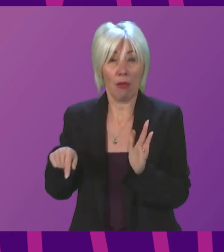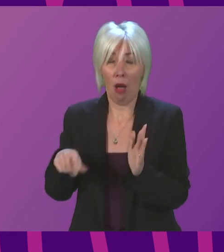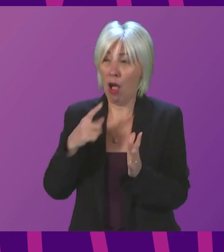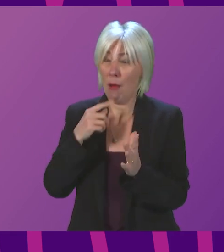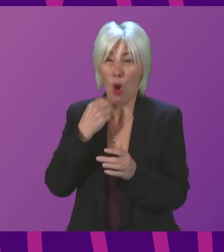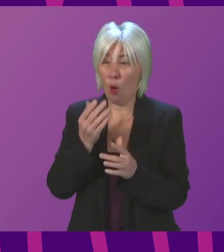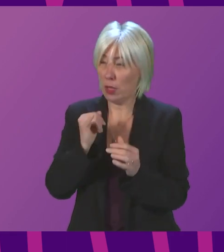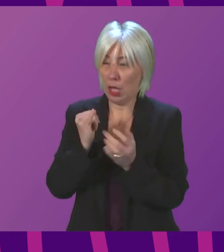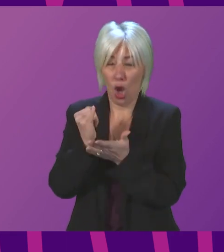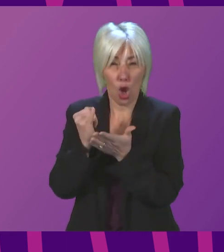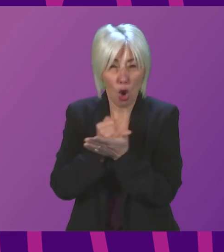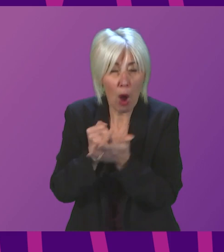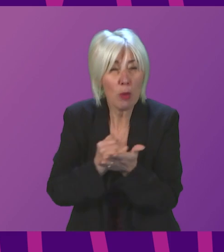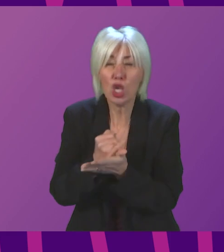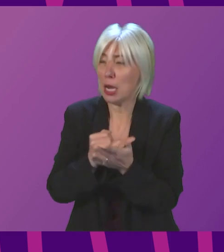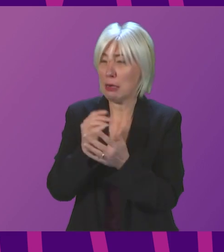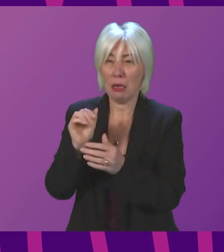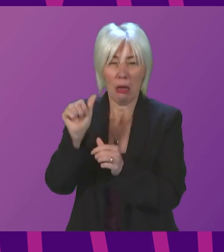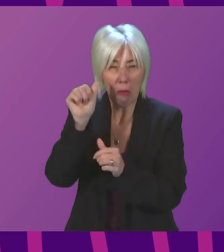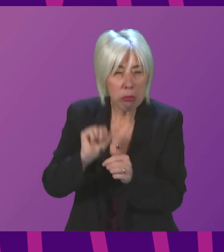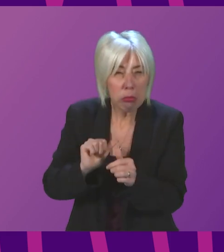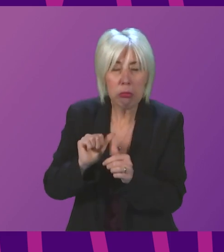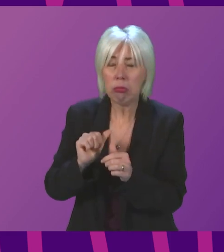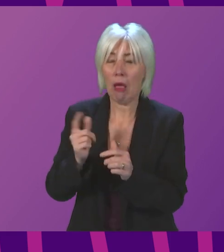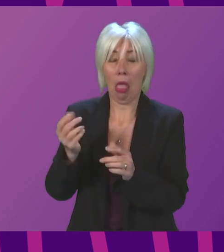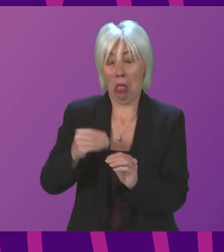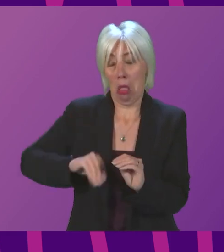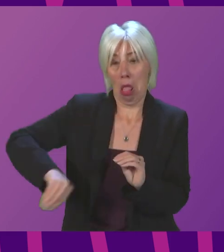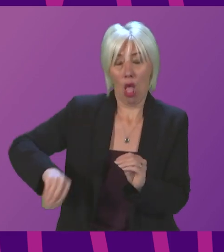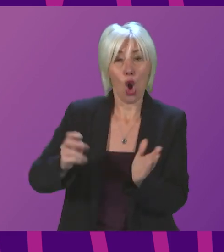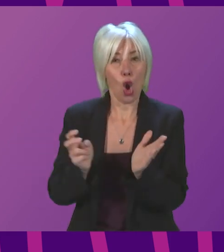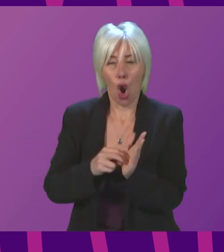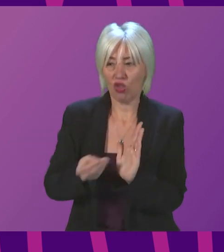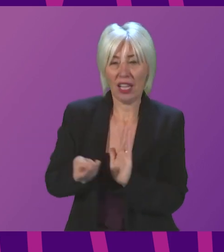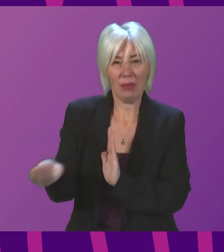and corruption. Covid contracts were handed to Conservative Party donors; public sector